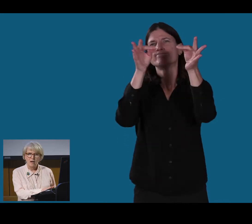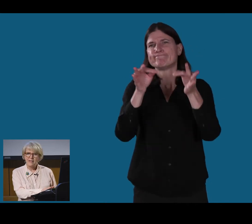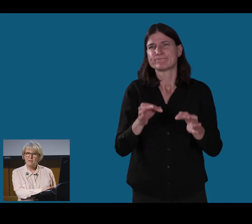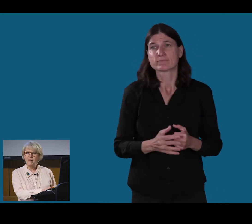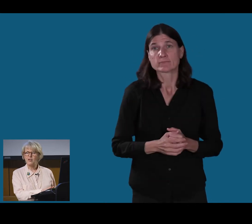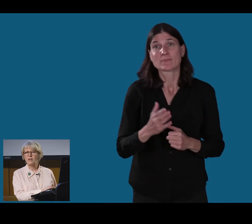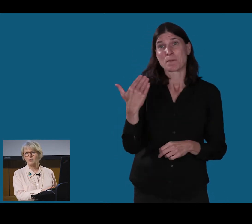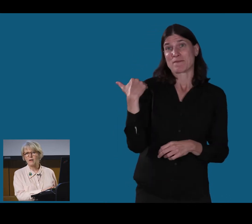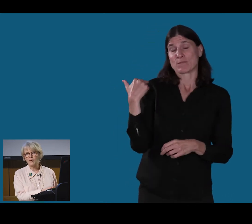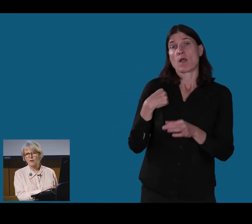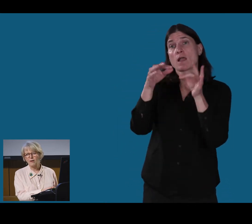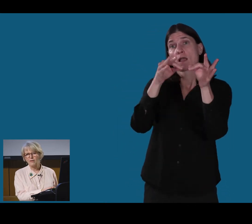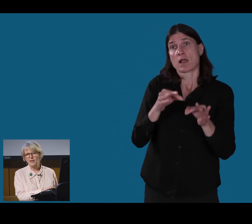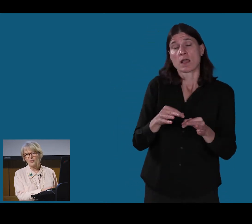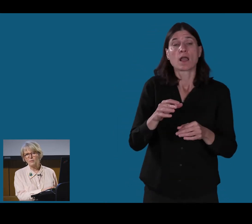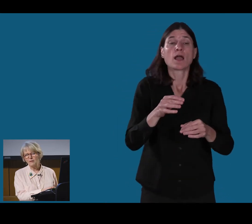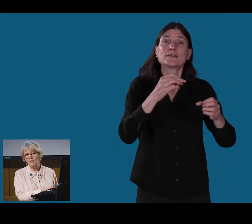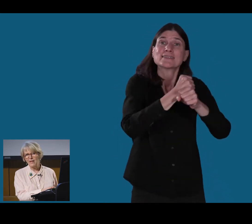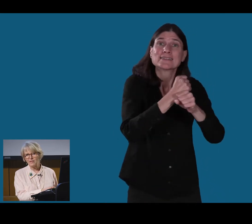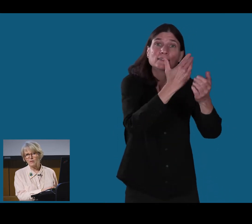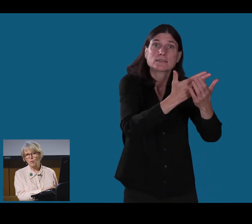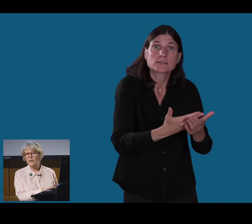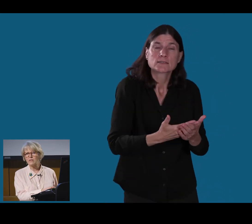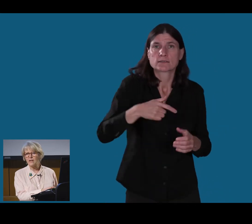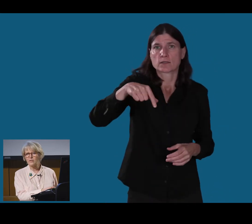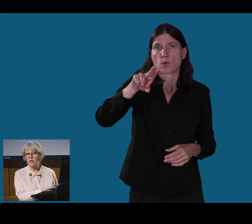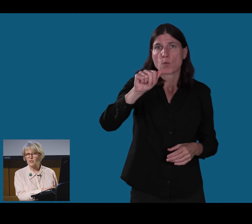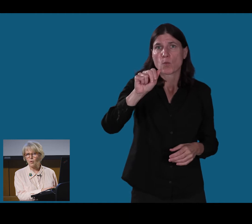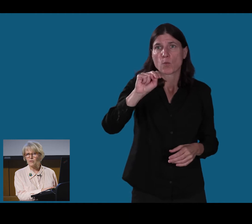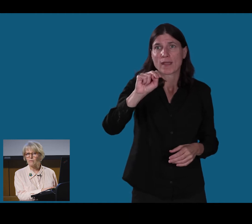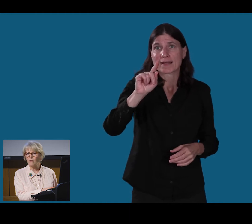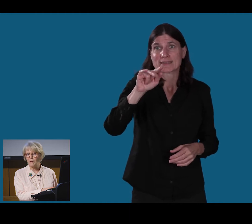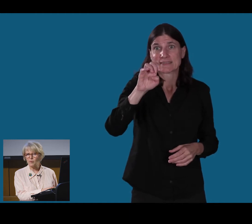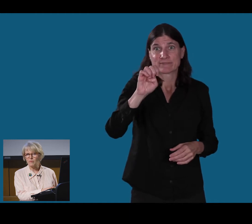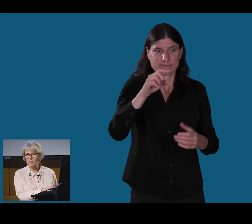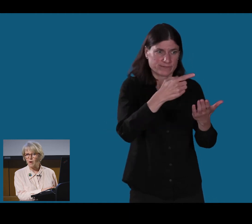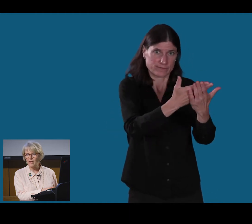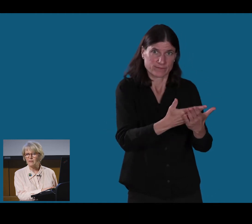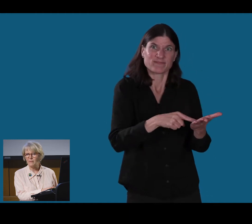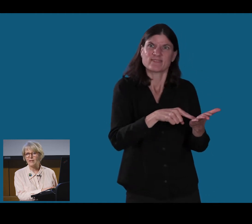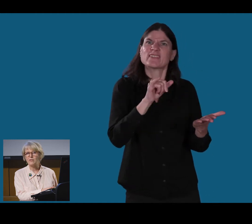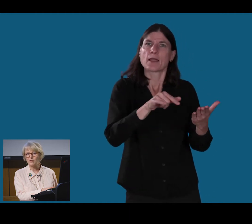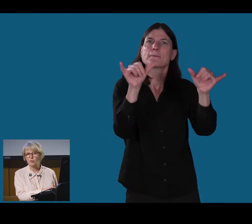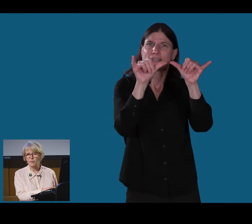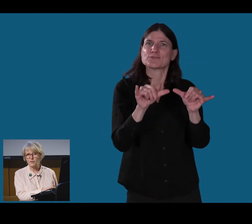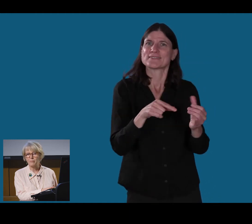I did mention in another video that quantitative studies always involve measurement of some kind and that is a truism.